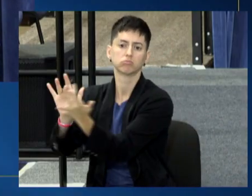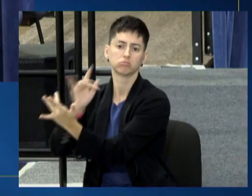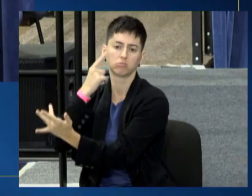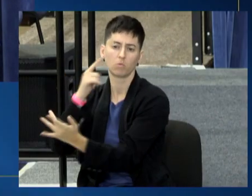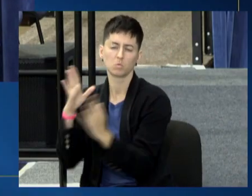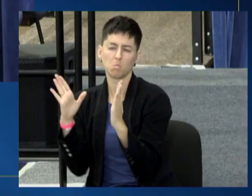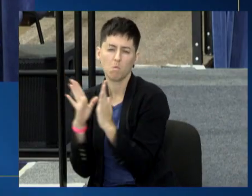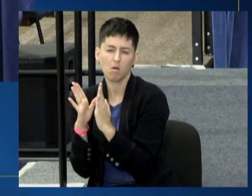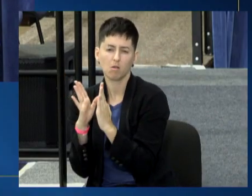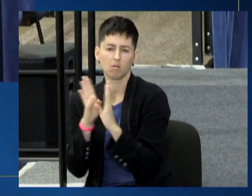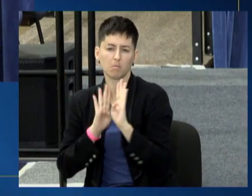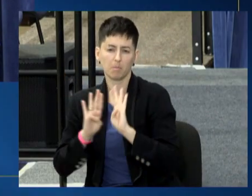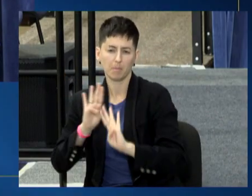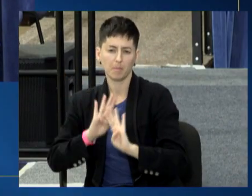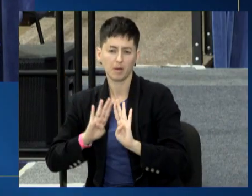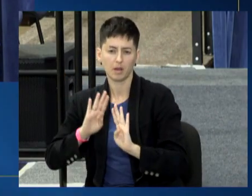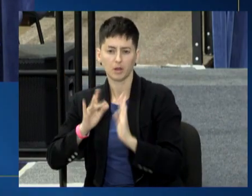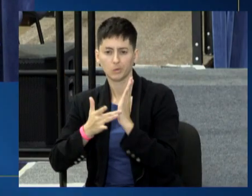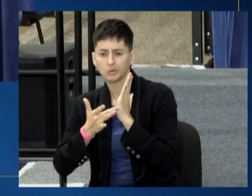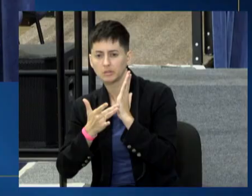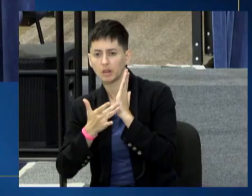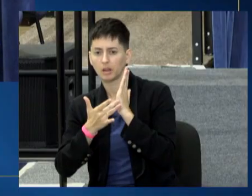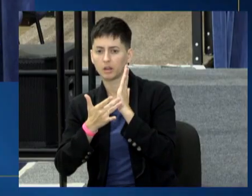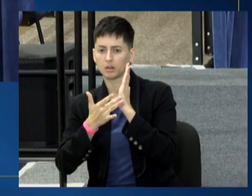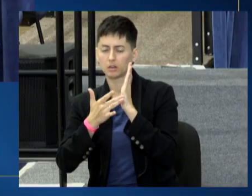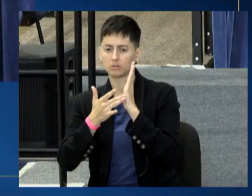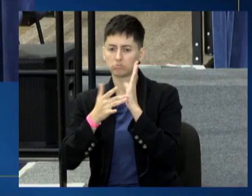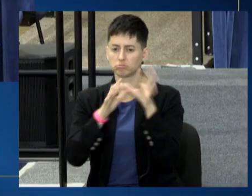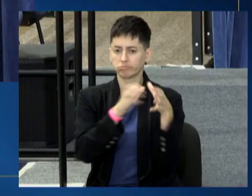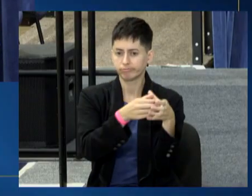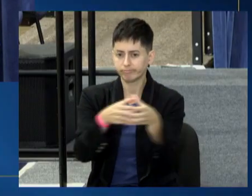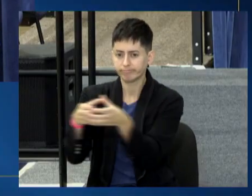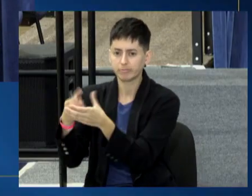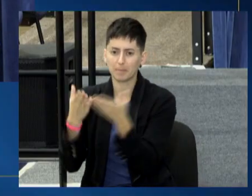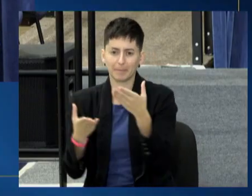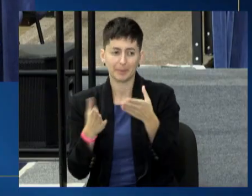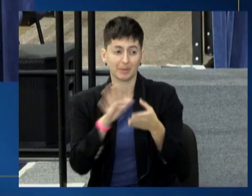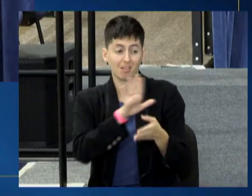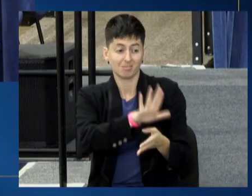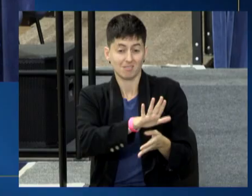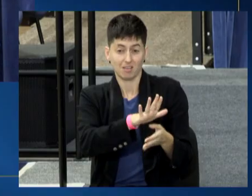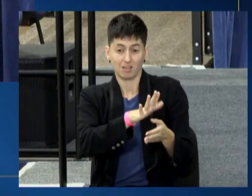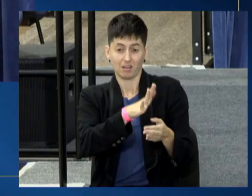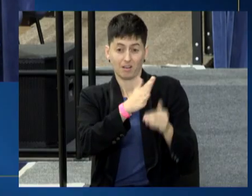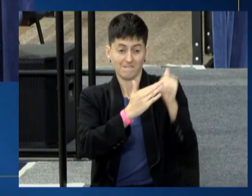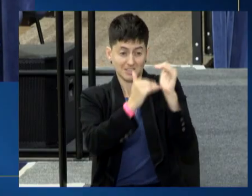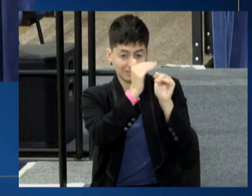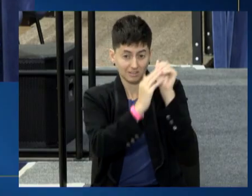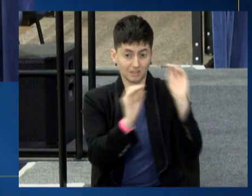that don't have in-house regulatory expertise and often not the funds to get a consultant.